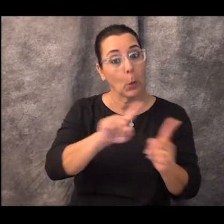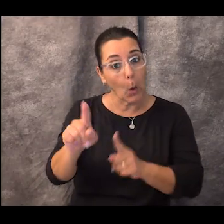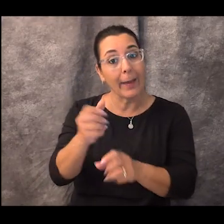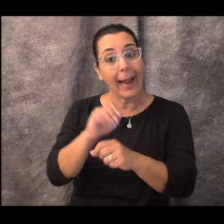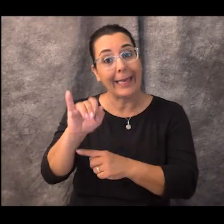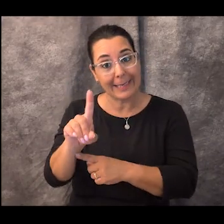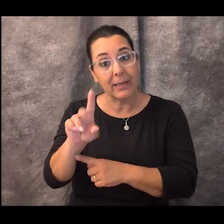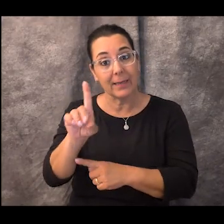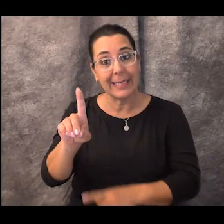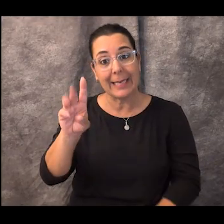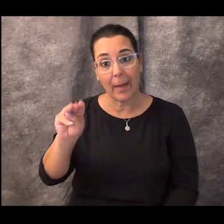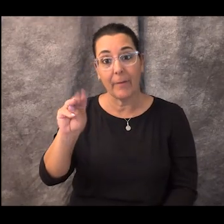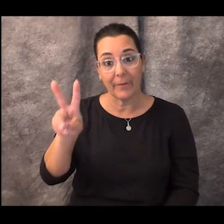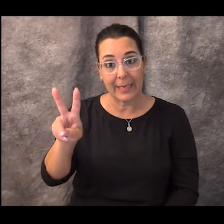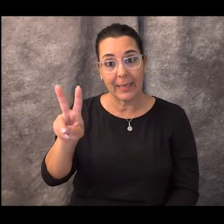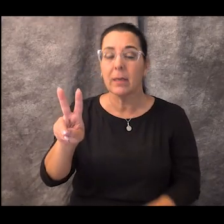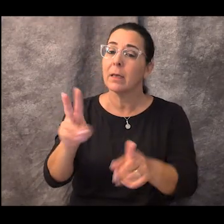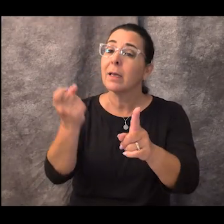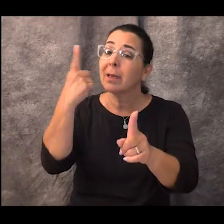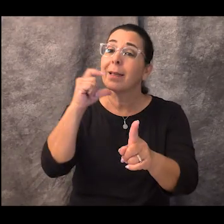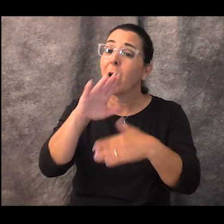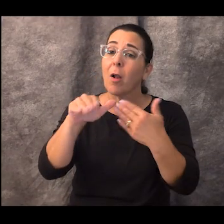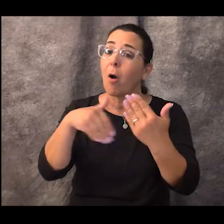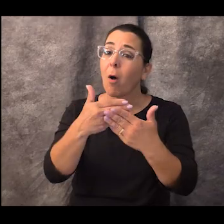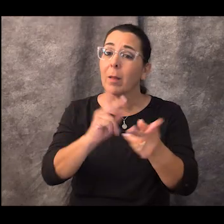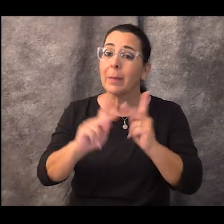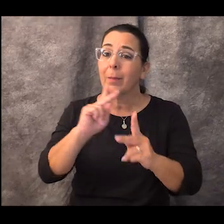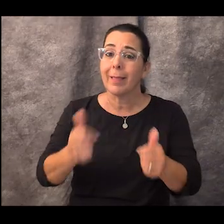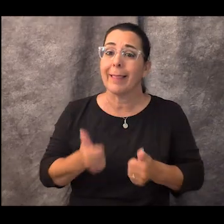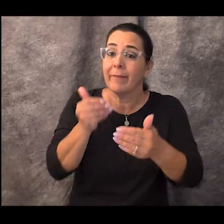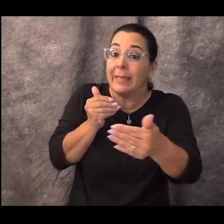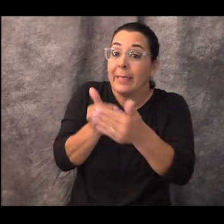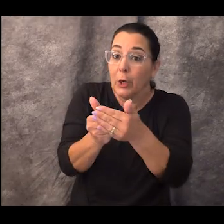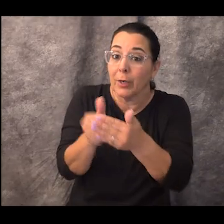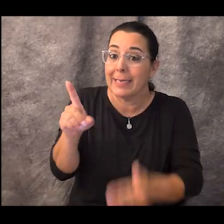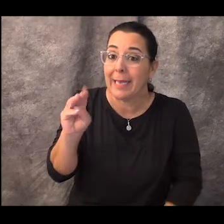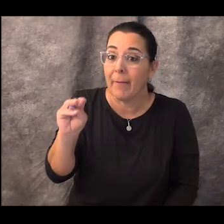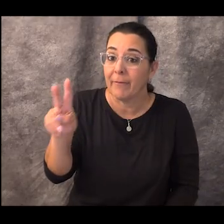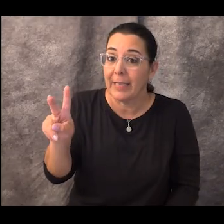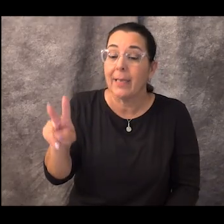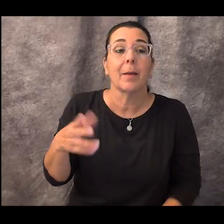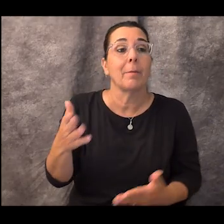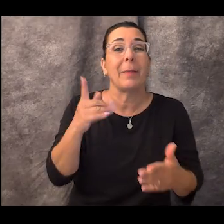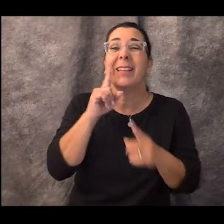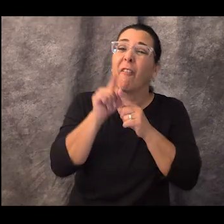disregarding the fact that not everyone lives near a DMV, and there are a lot of places where it could be miles away, and it's not open every day of the week,